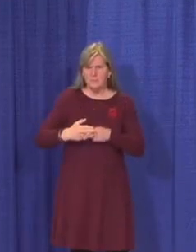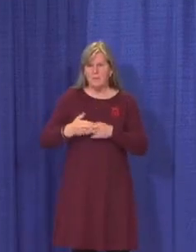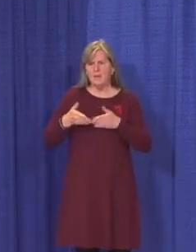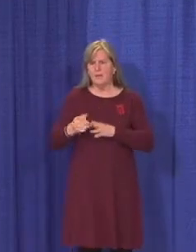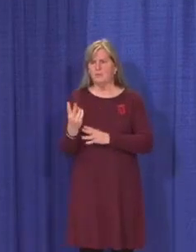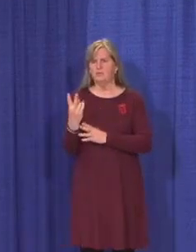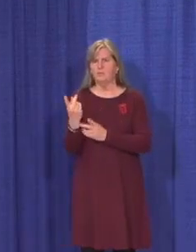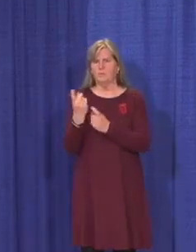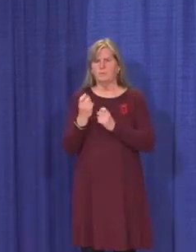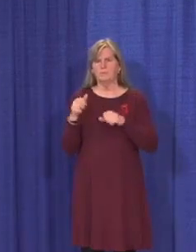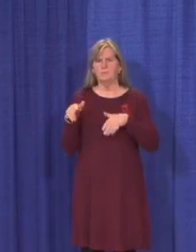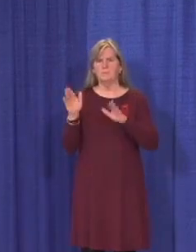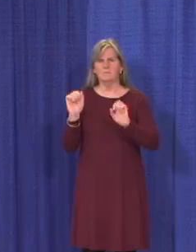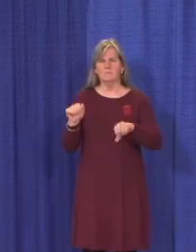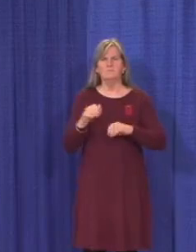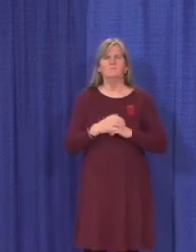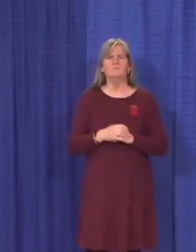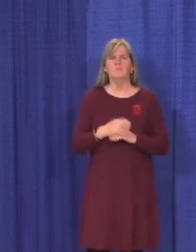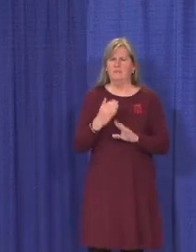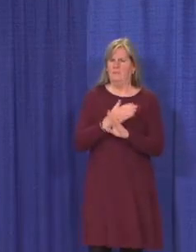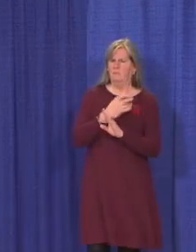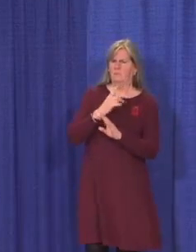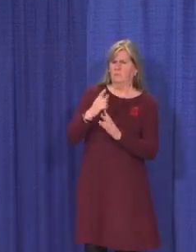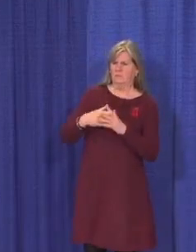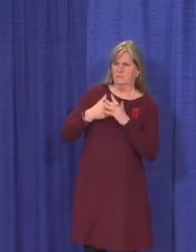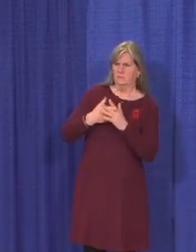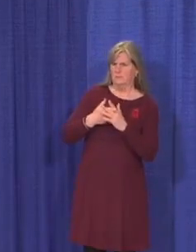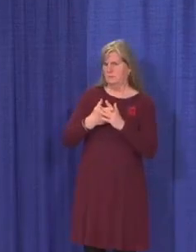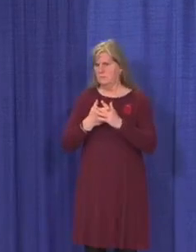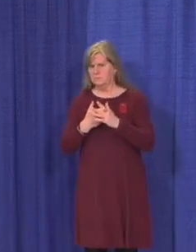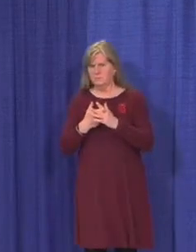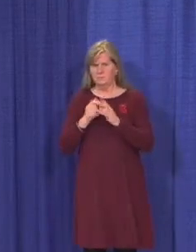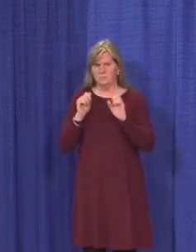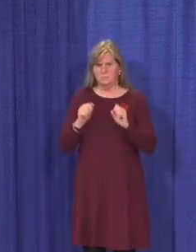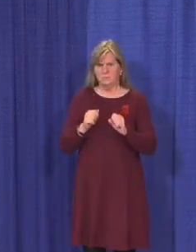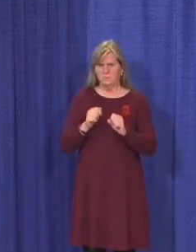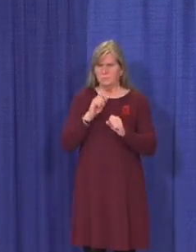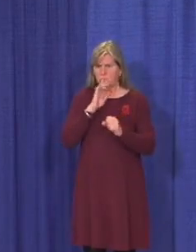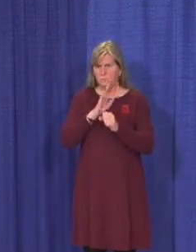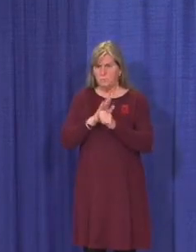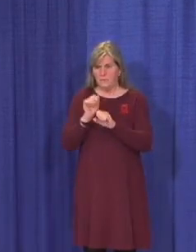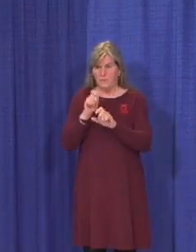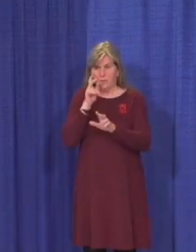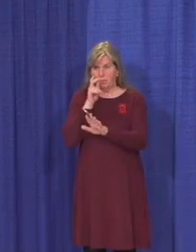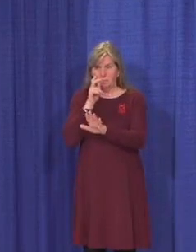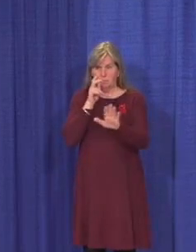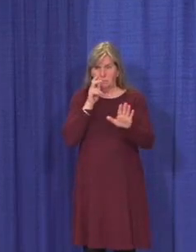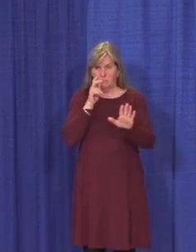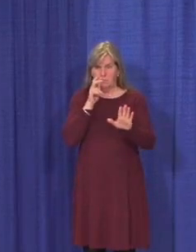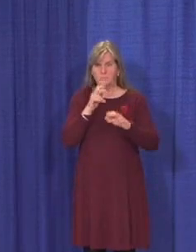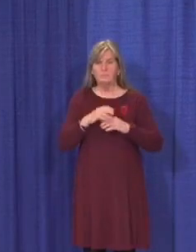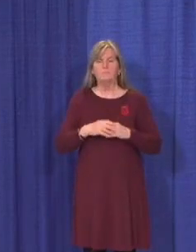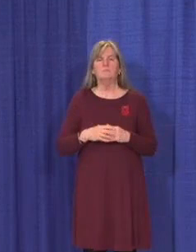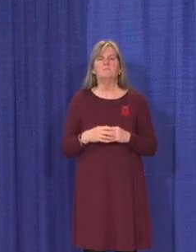Our sign language interpretation is provided by Mary Tiessen and our French language translation by Andre Bourcier.